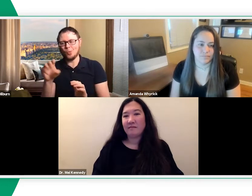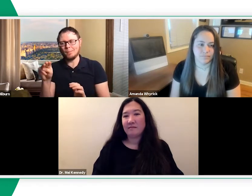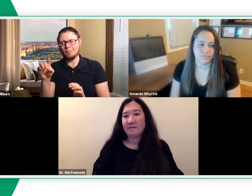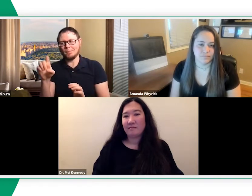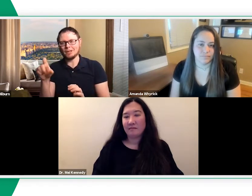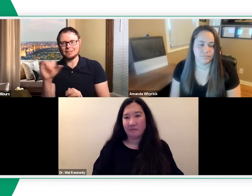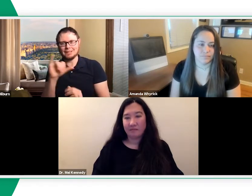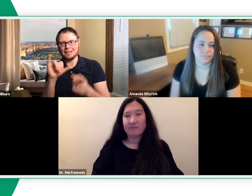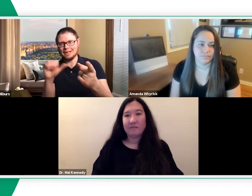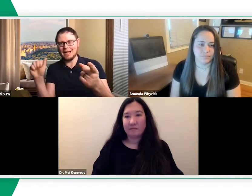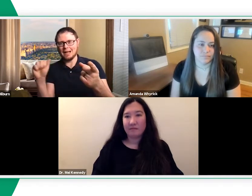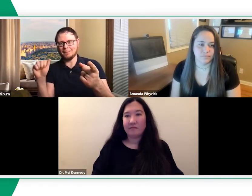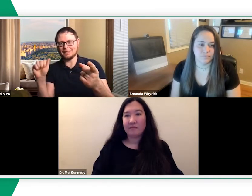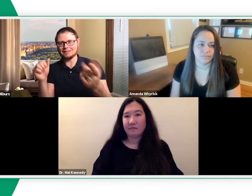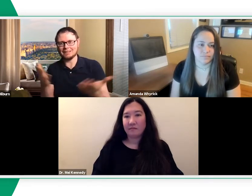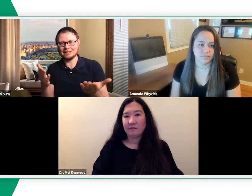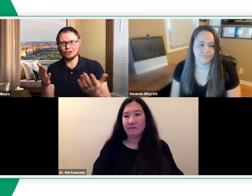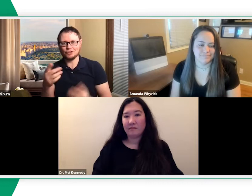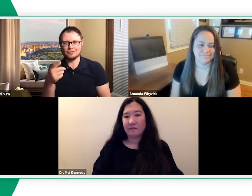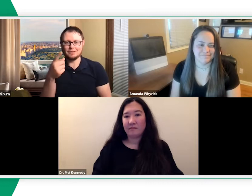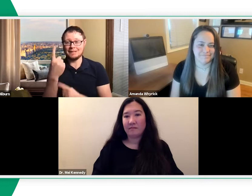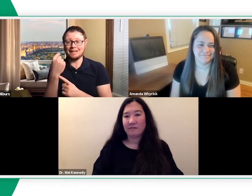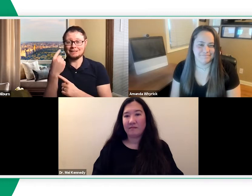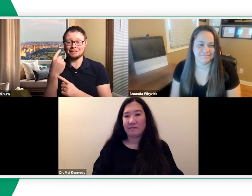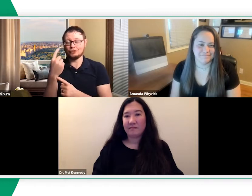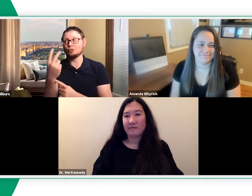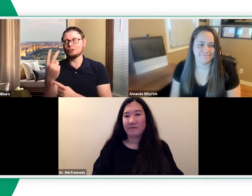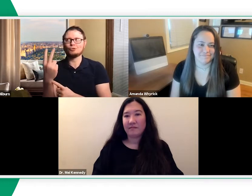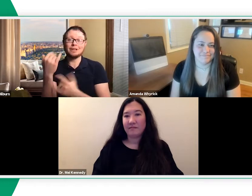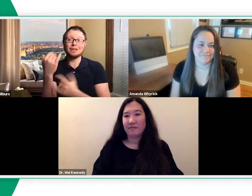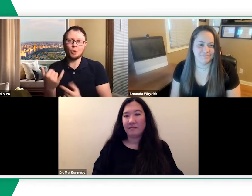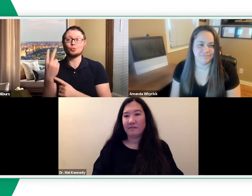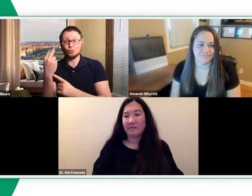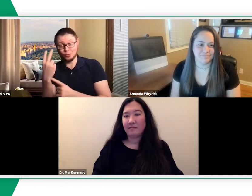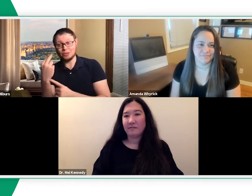Yeah. We've pulled in different role models, just like Amanda and Mei here